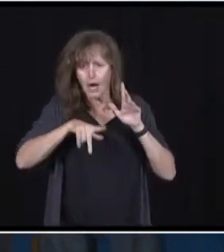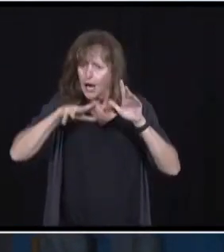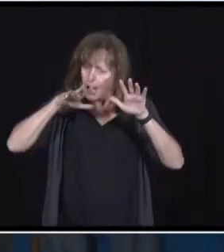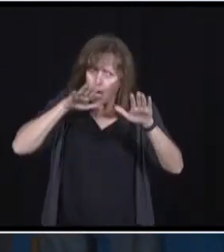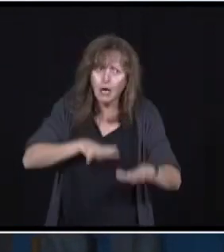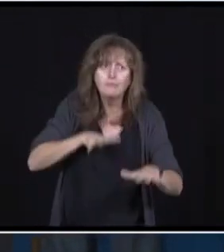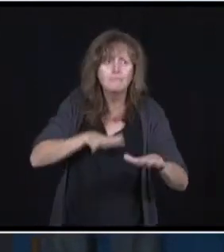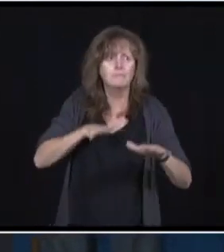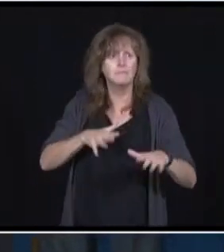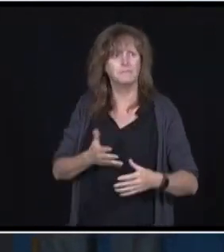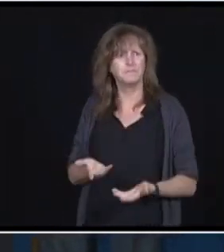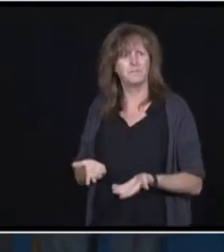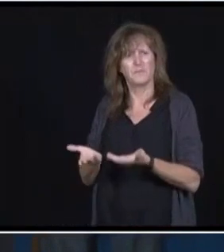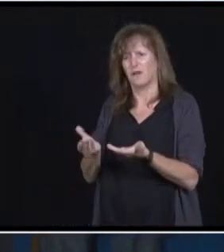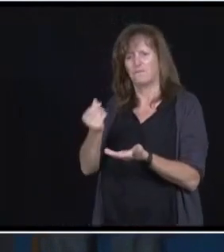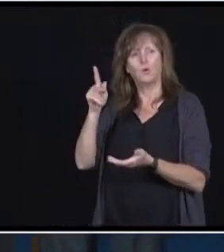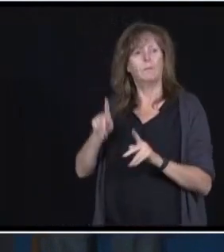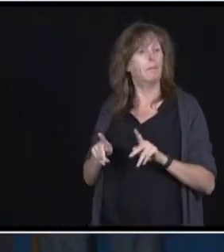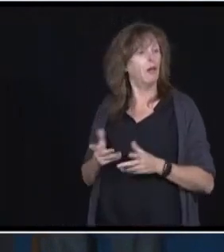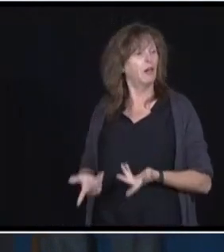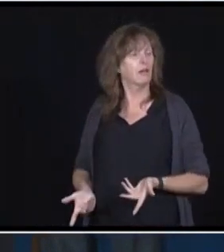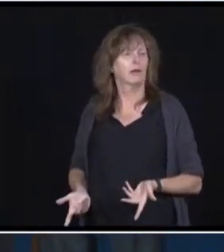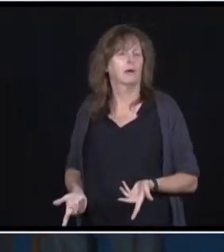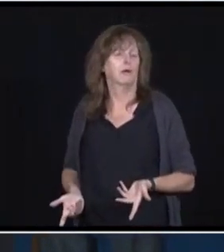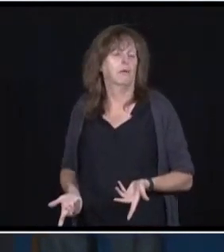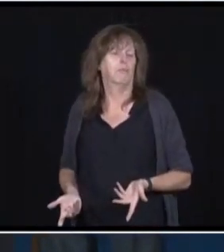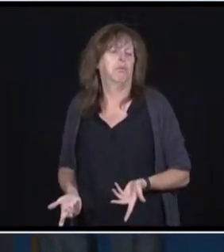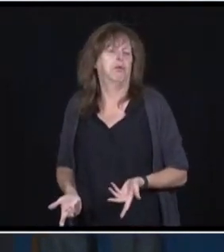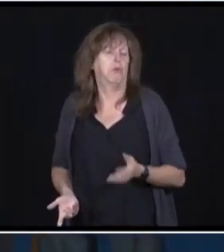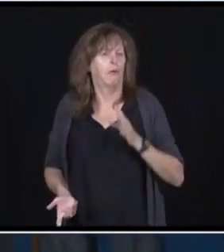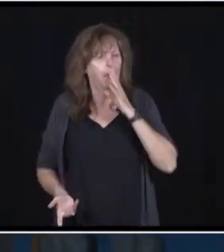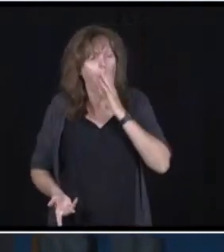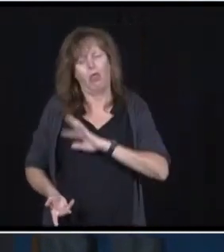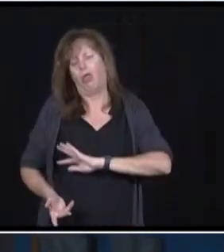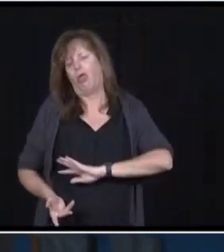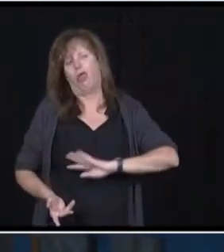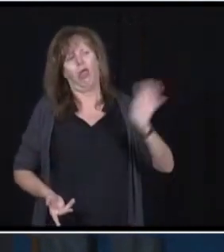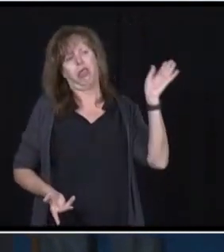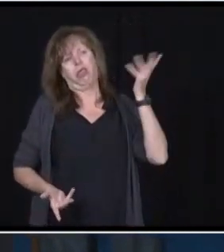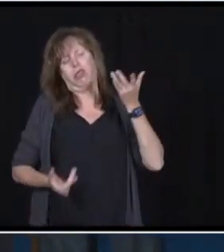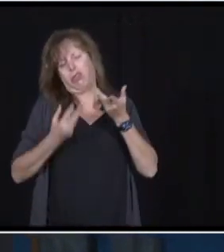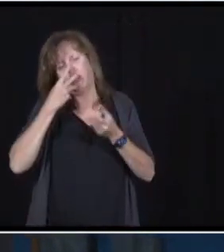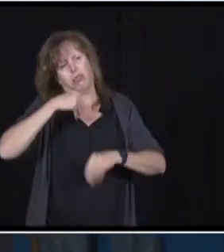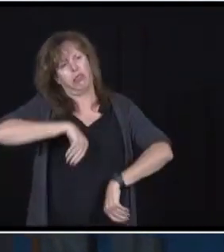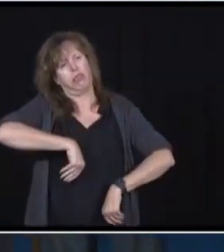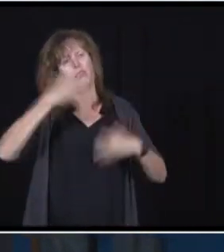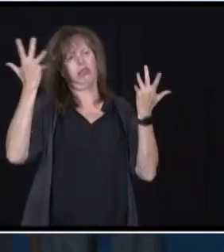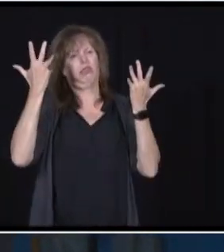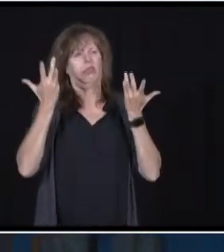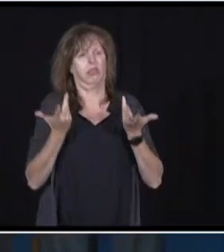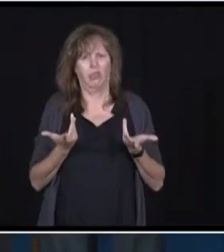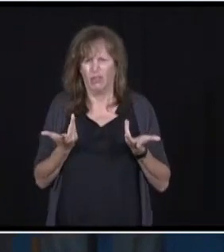When you have nutty 9% of the people out there, probably even higher, following the guidelines of the rules, and